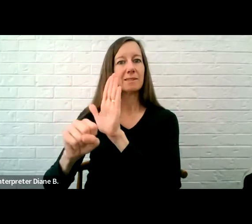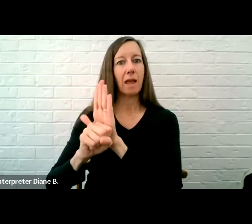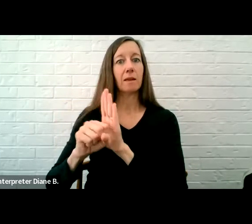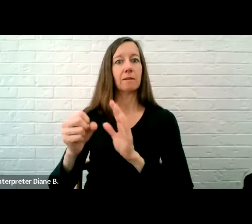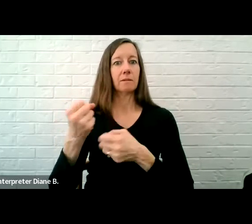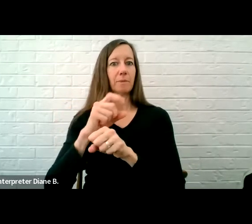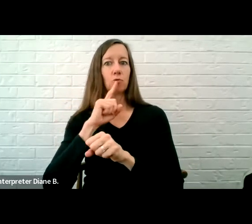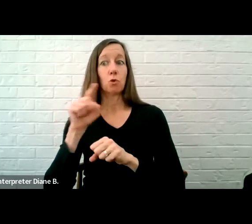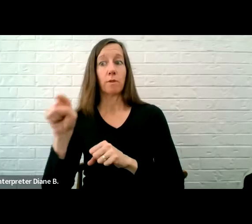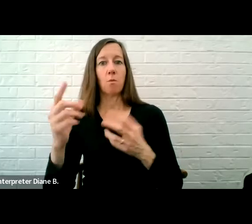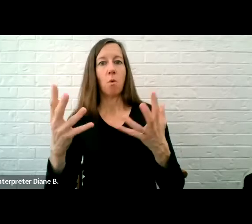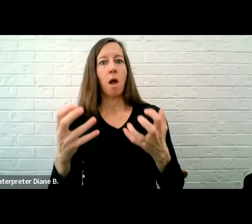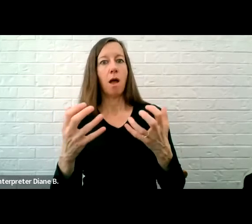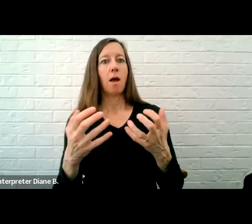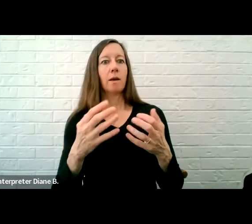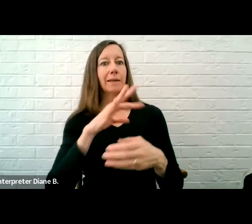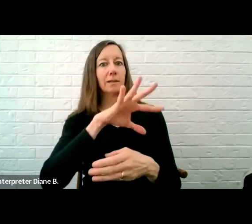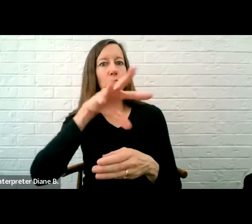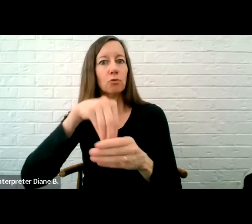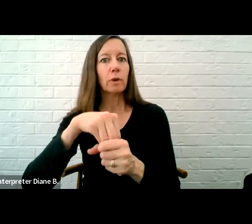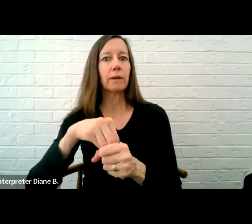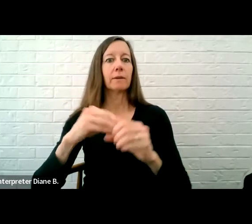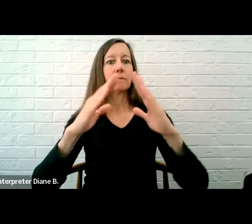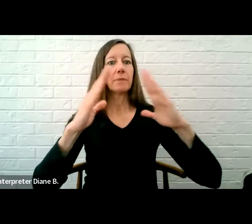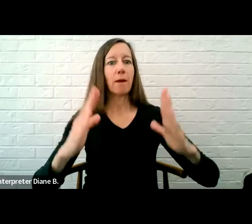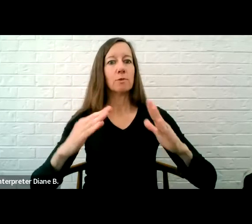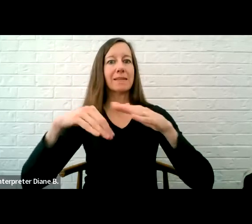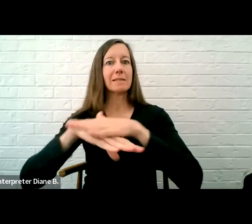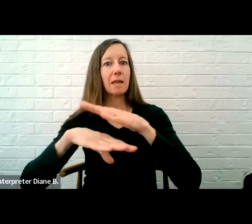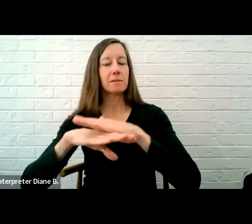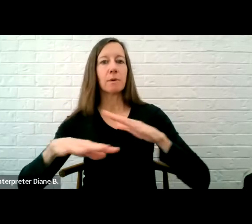accessible housing throughout the community and so this part these partnerships, really